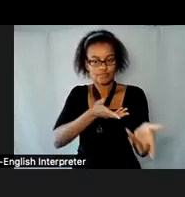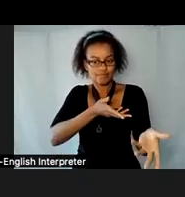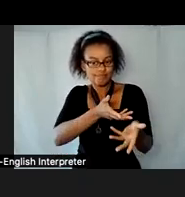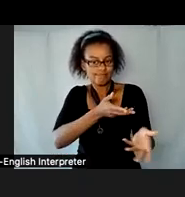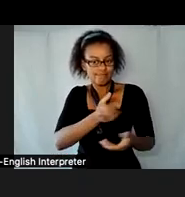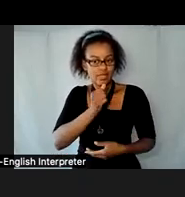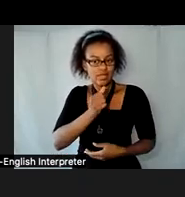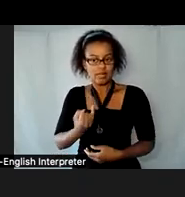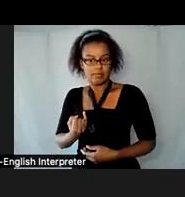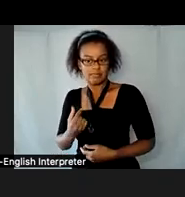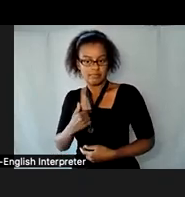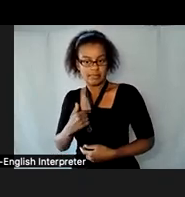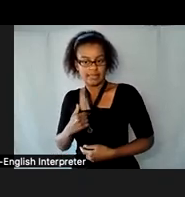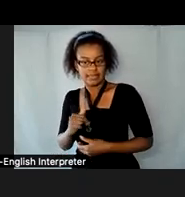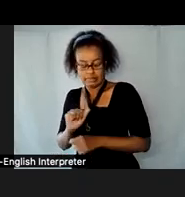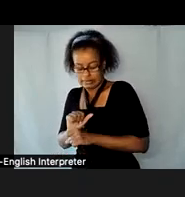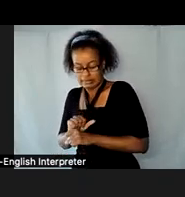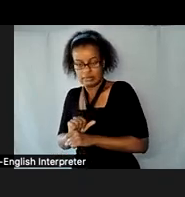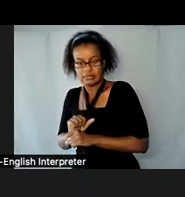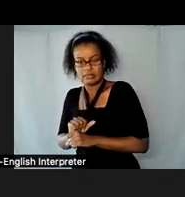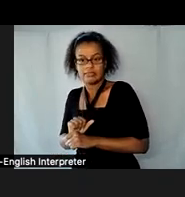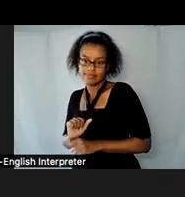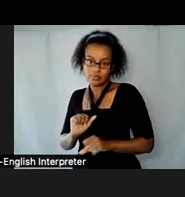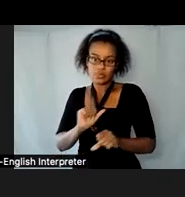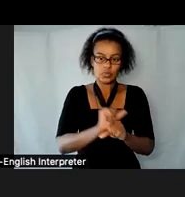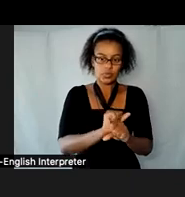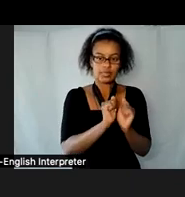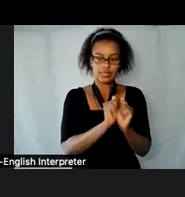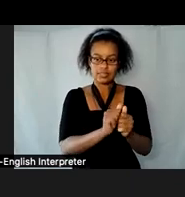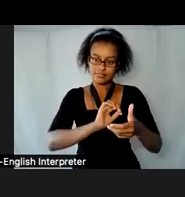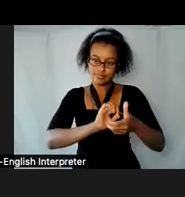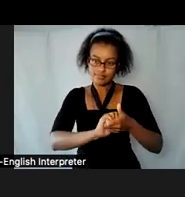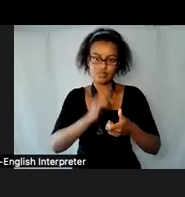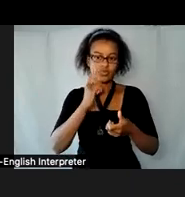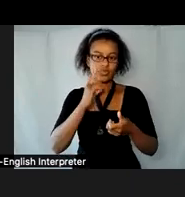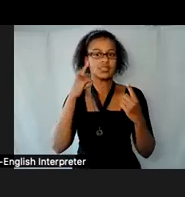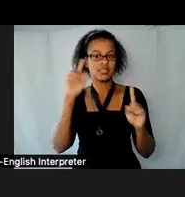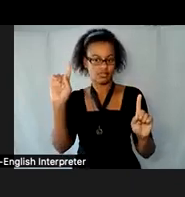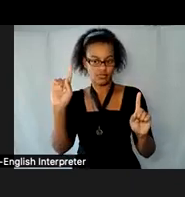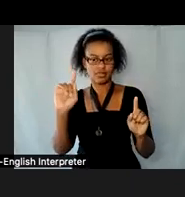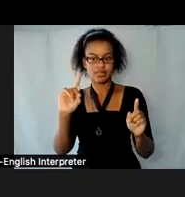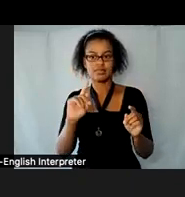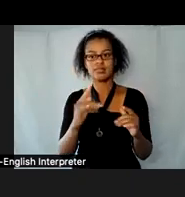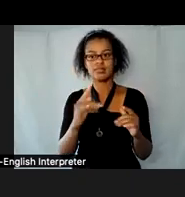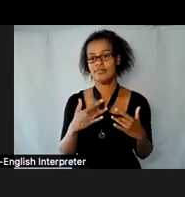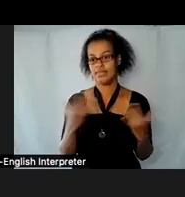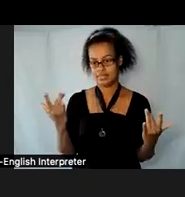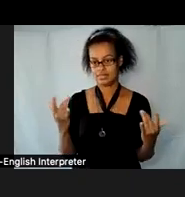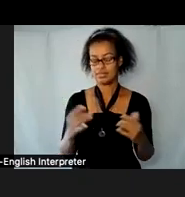And seeing the end Park people really is a invaluable partner to make that happen.